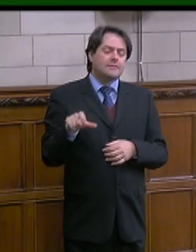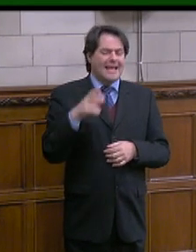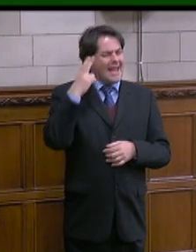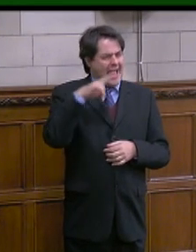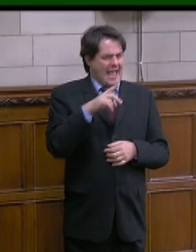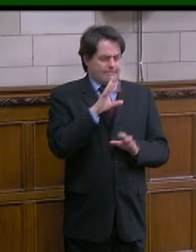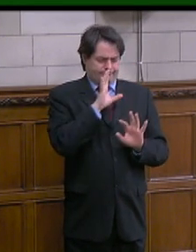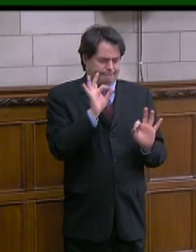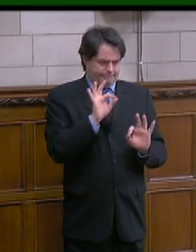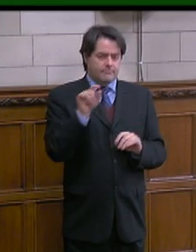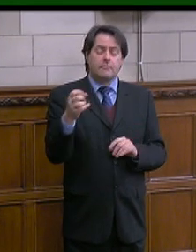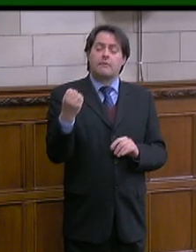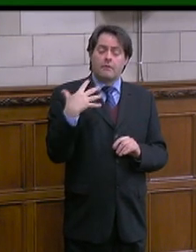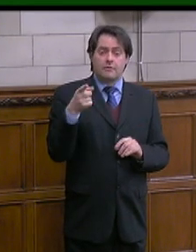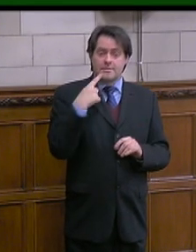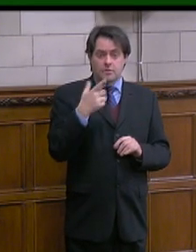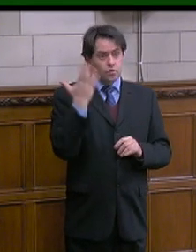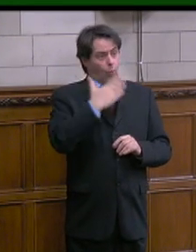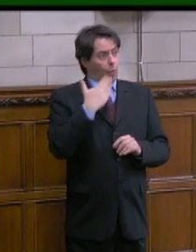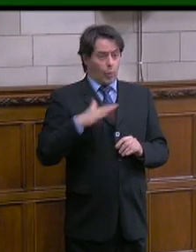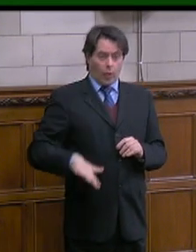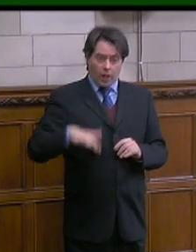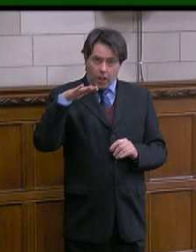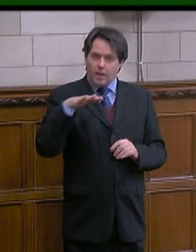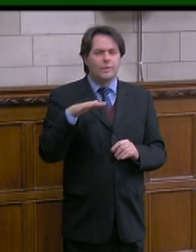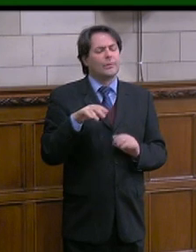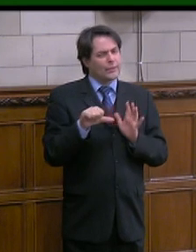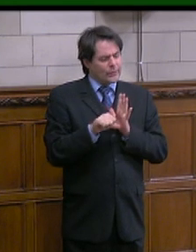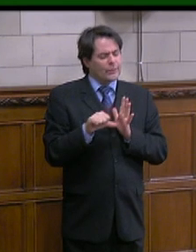told me about her time at school, which was not an easy experience.